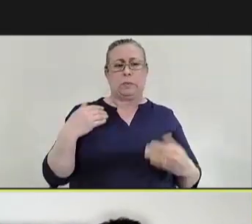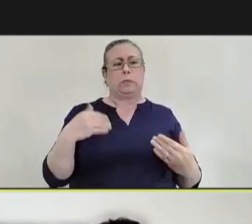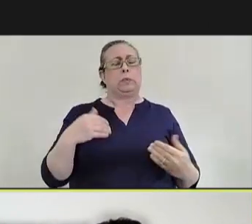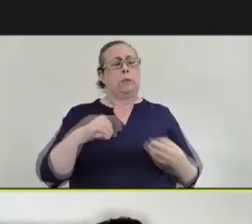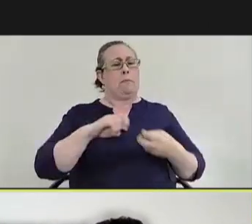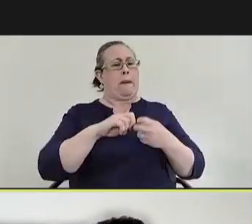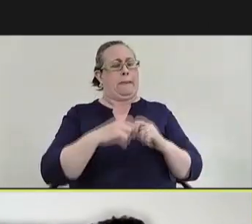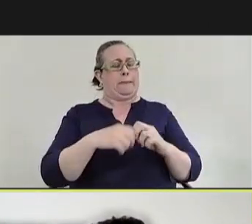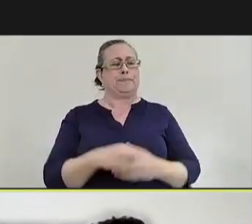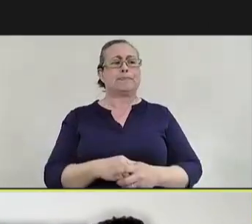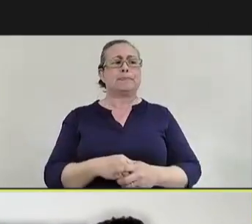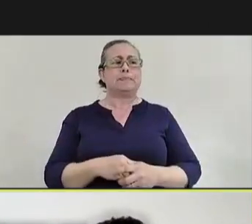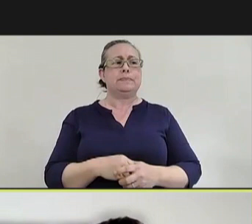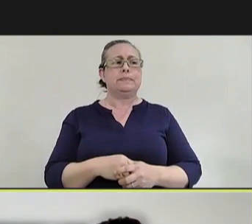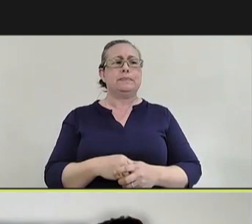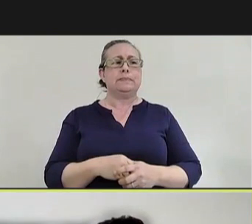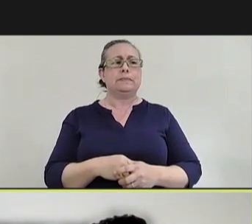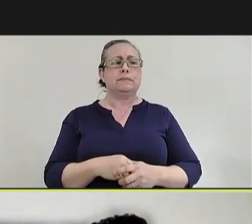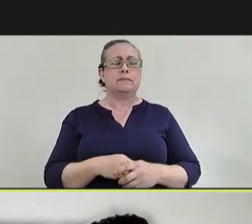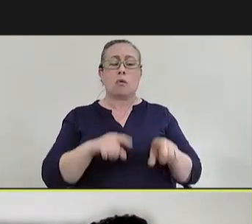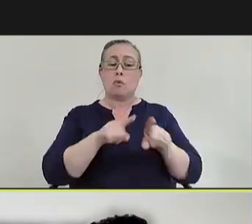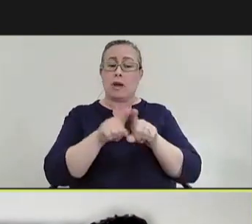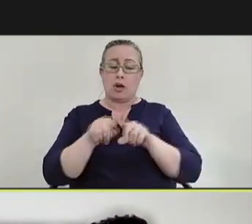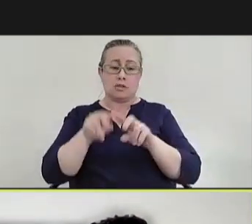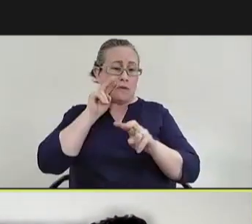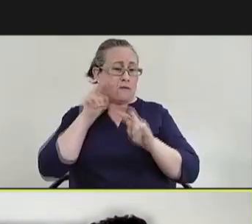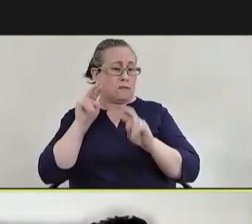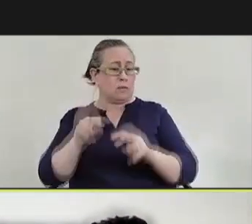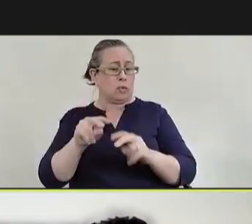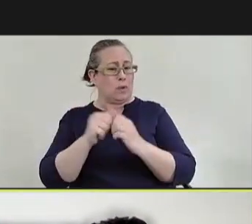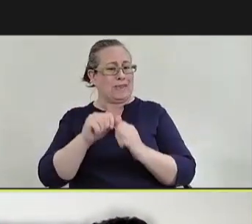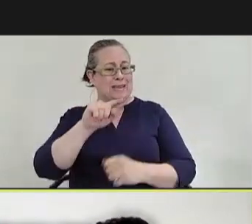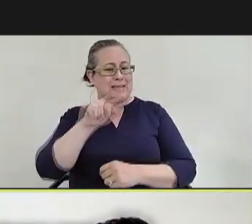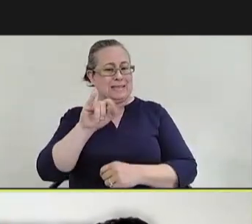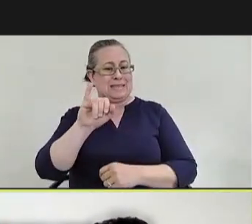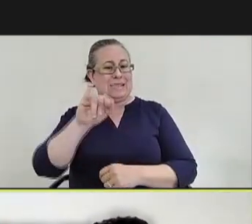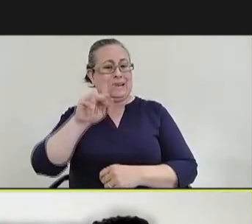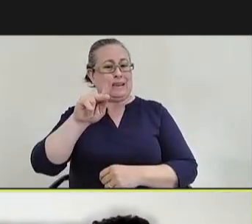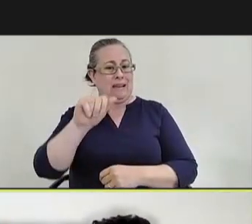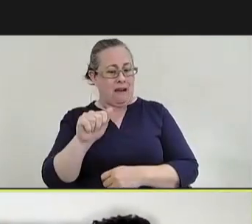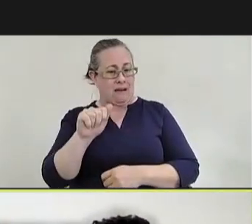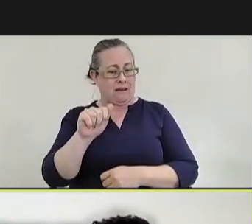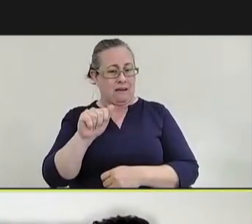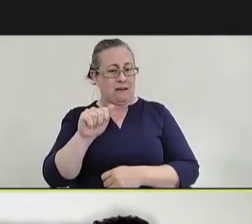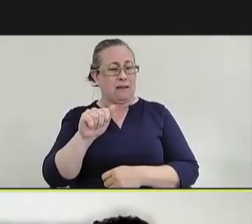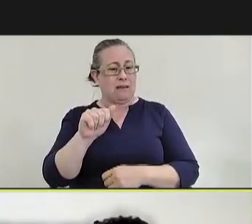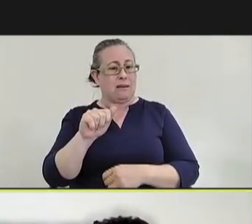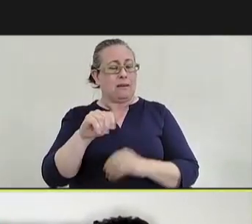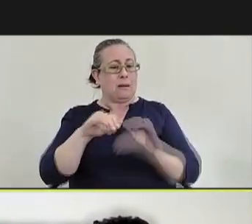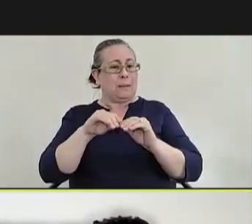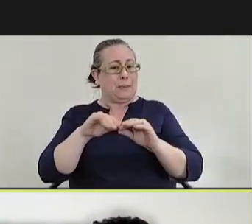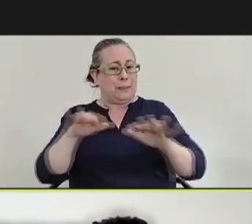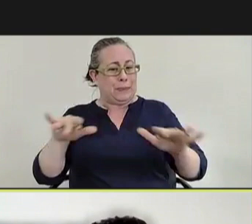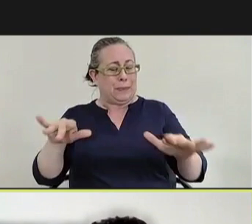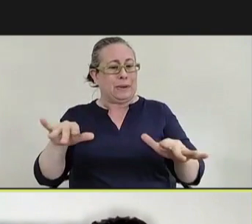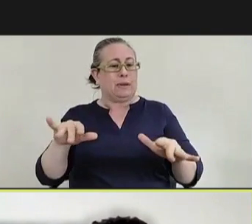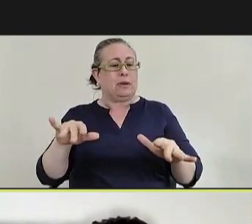We also watch the Zika pandemic or endemic go through without really having significant